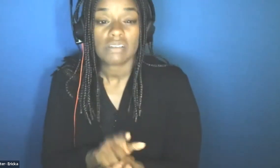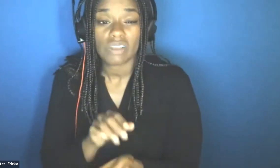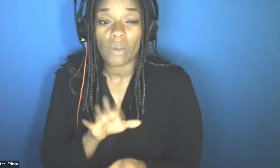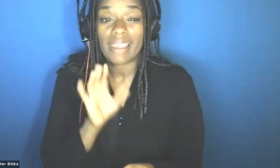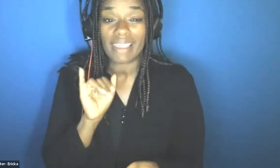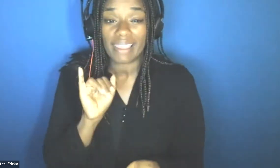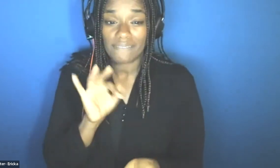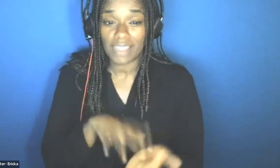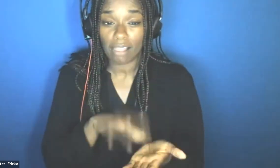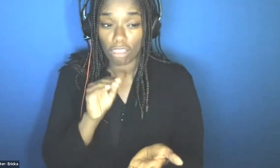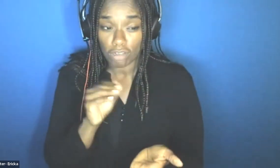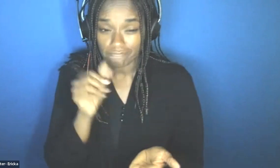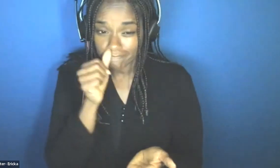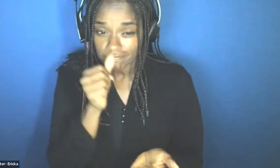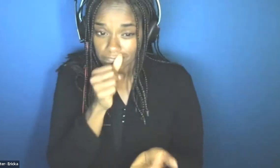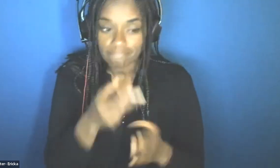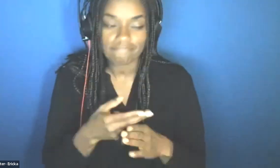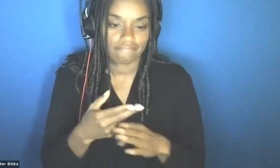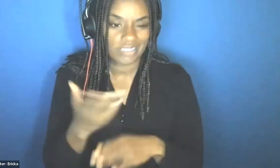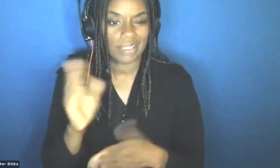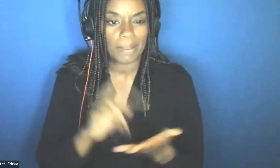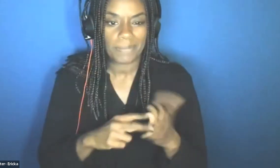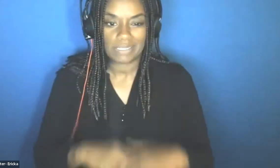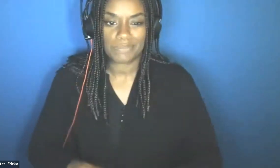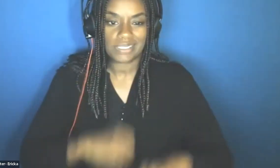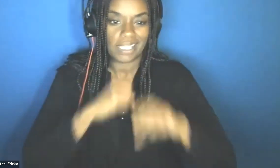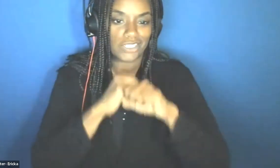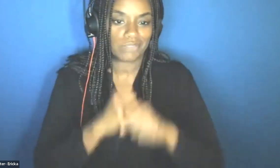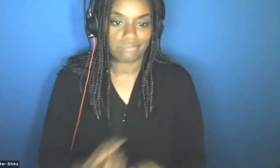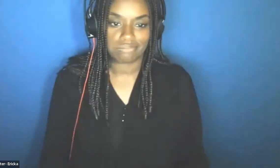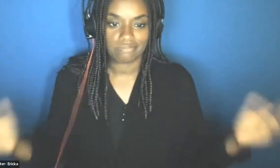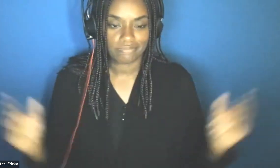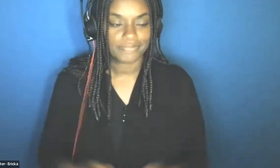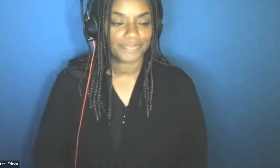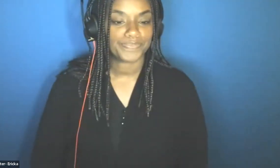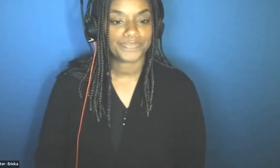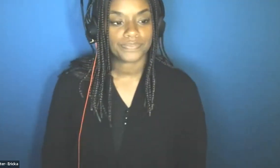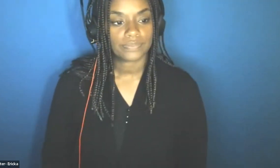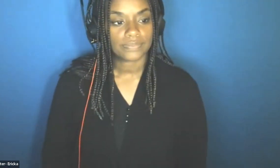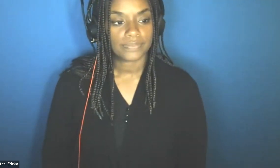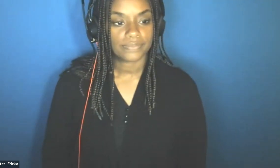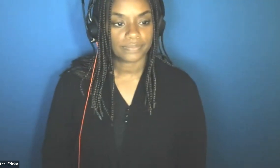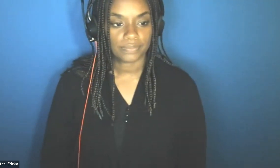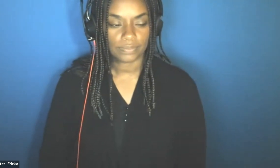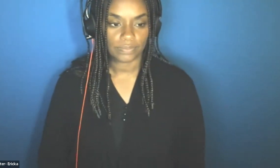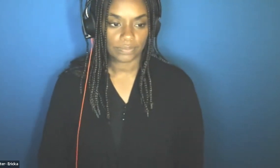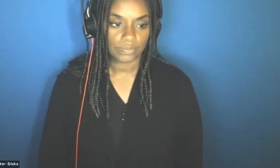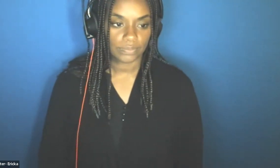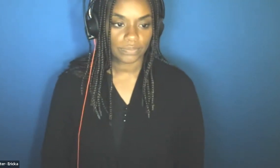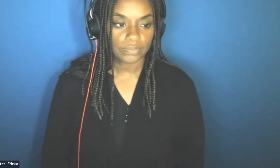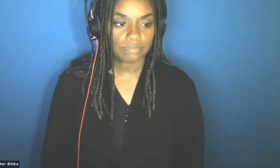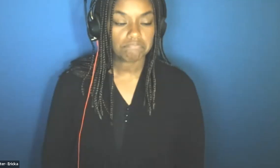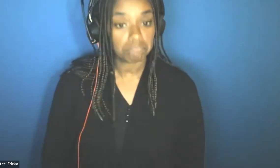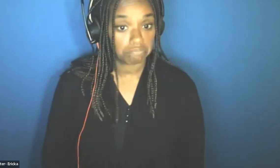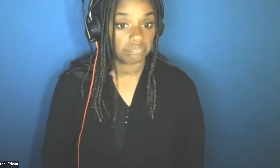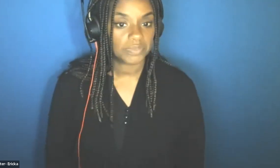Julie no longer has protection under the ADA because, again, the ADA does not protect people who are currently engaging in the illegal use of drugs.